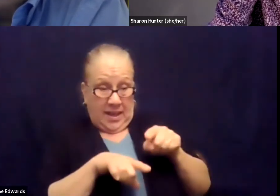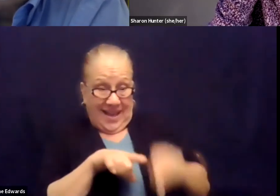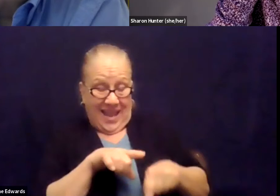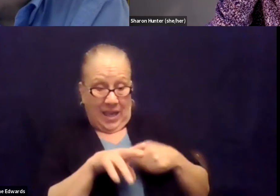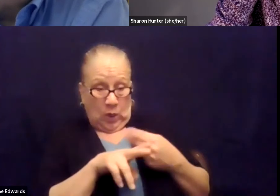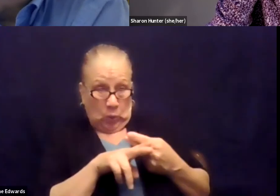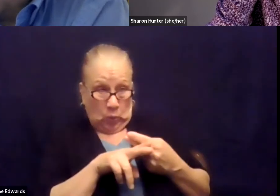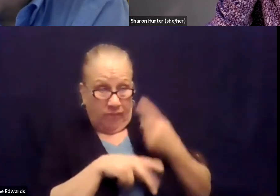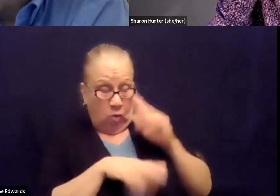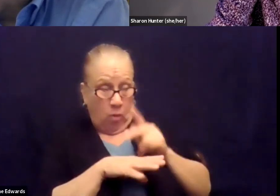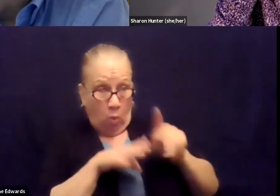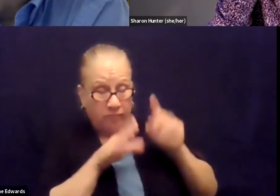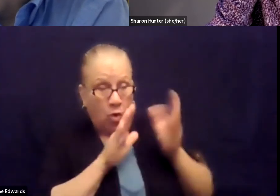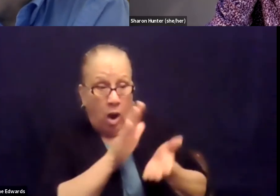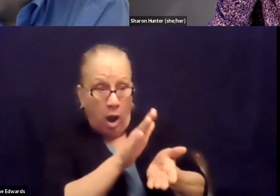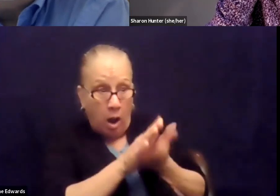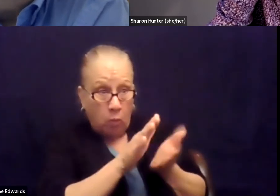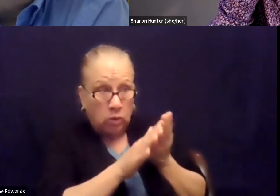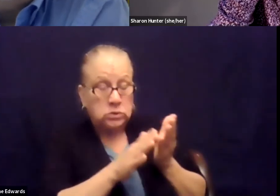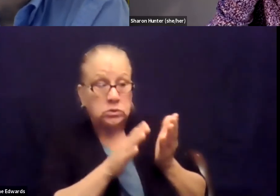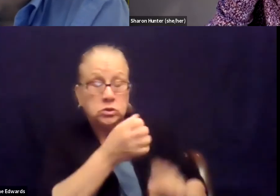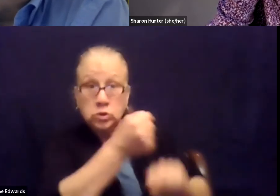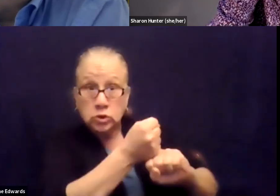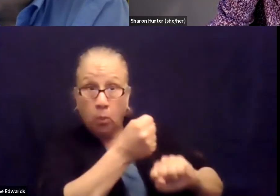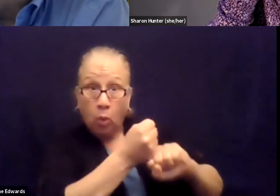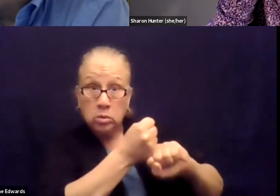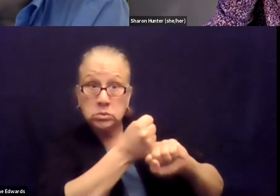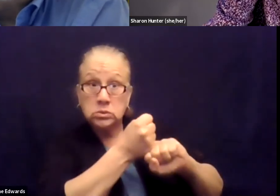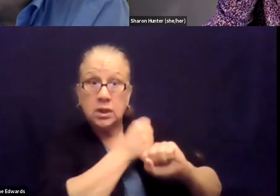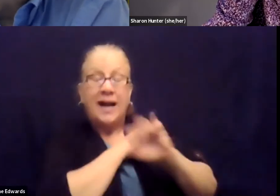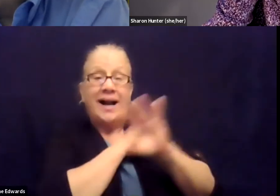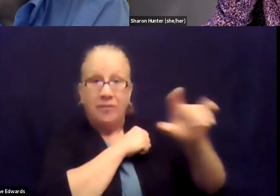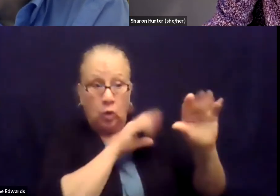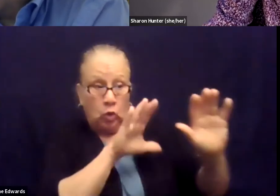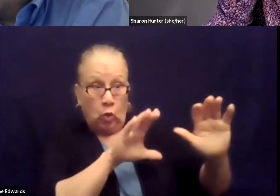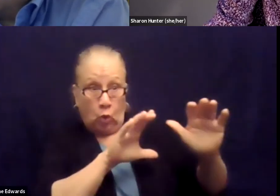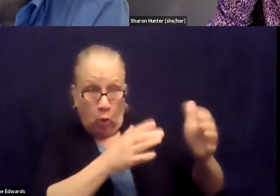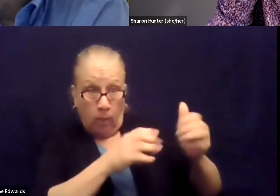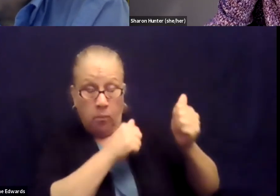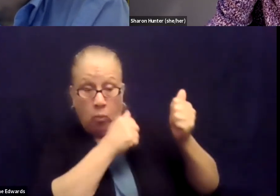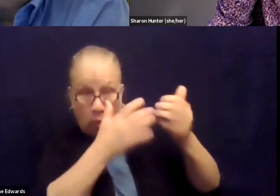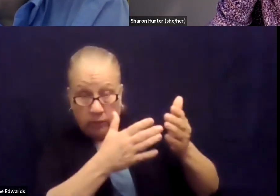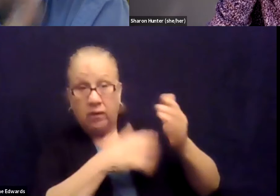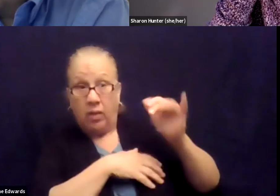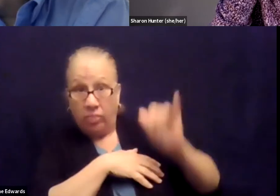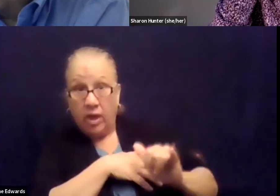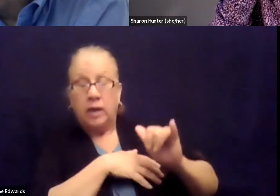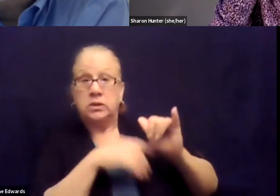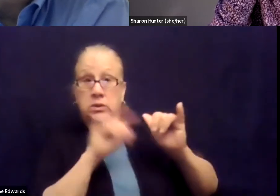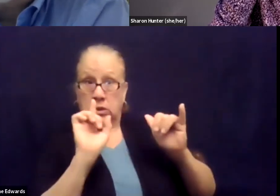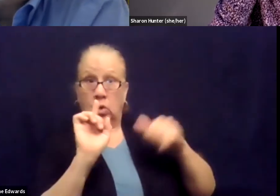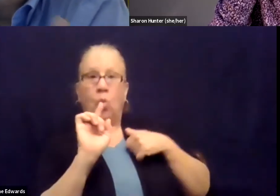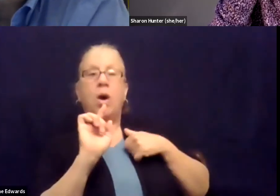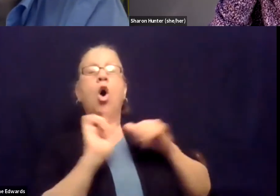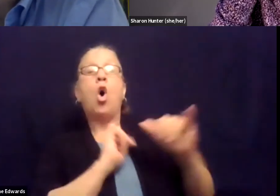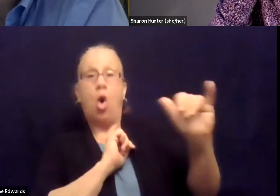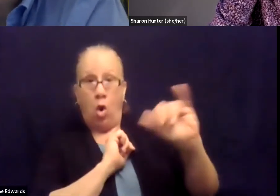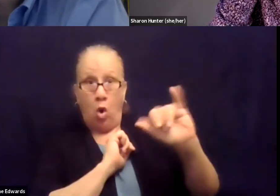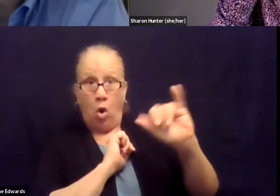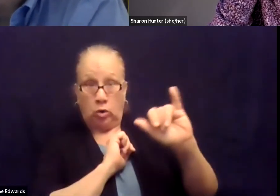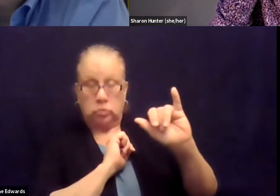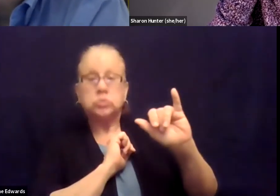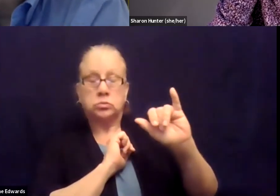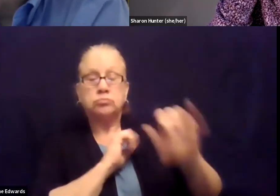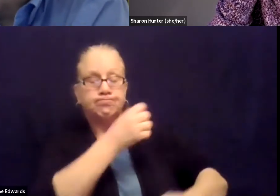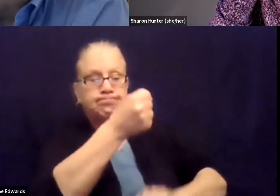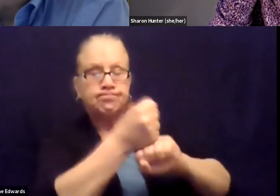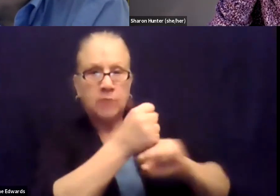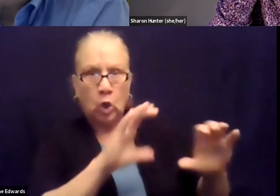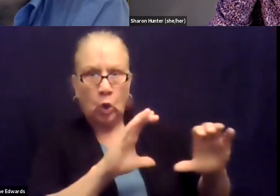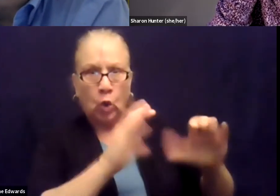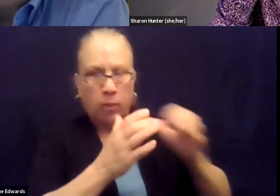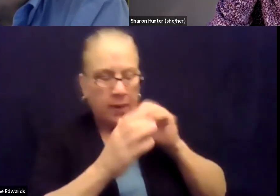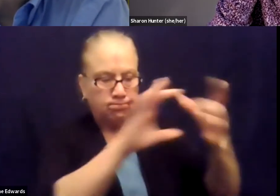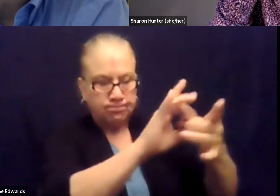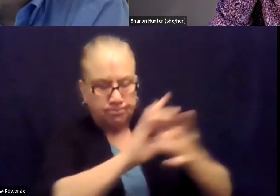in operating, support, if their group primarily presents (indiscernible) for this and next year,